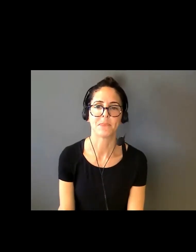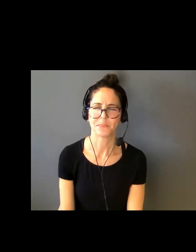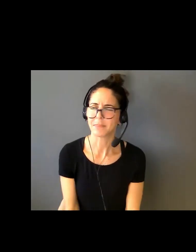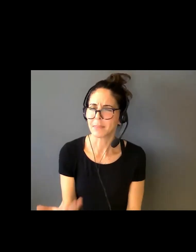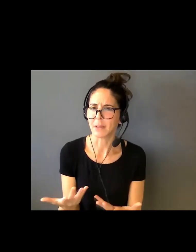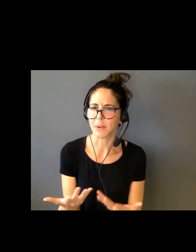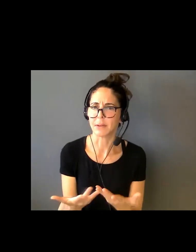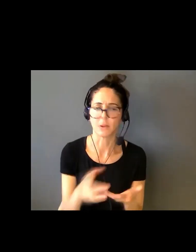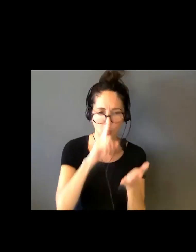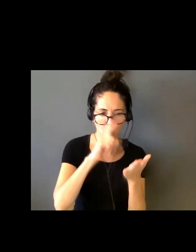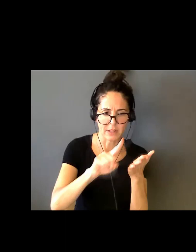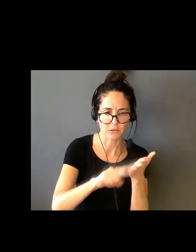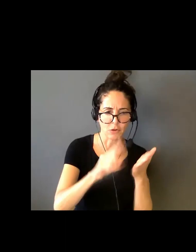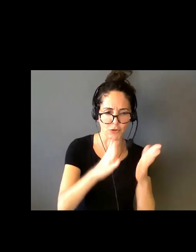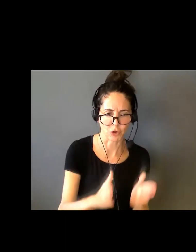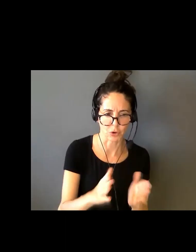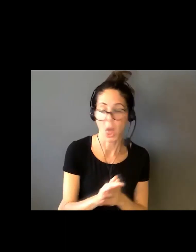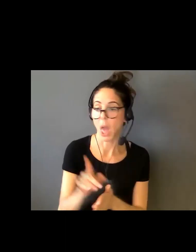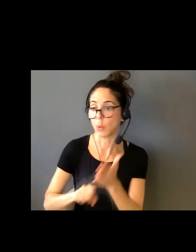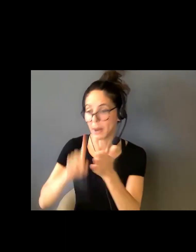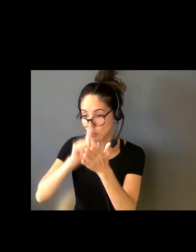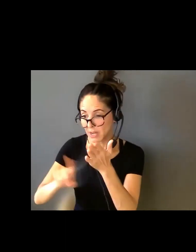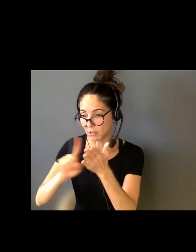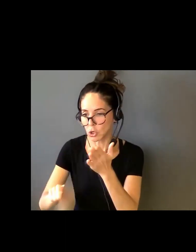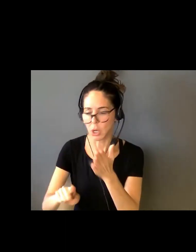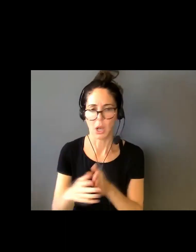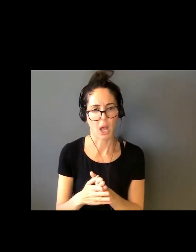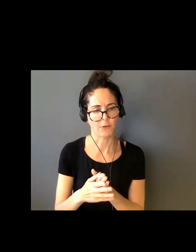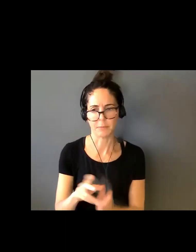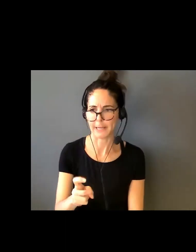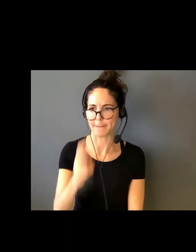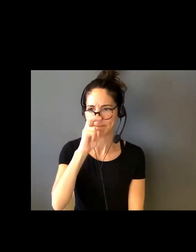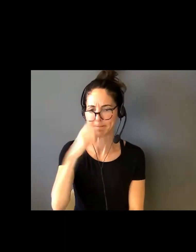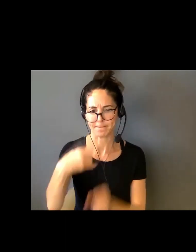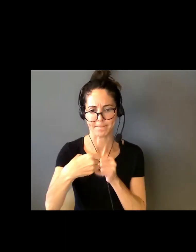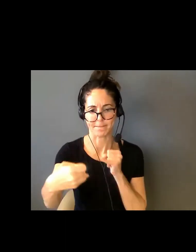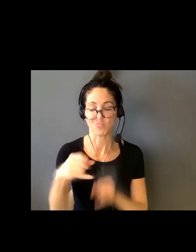researched don't have to be so rigid, especially when we start thinking about how to break bread